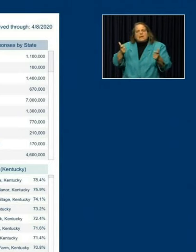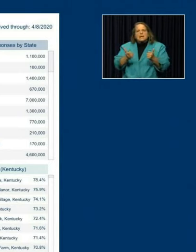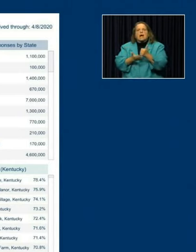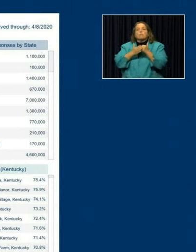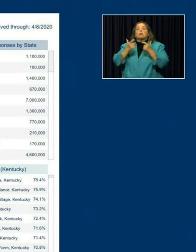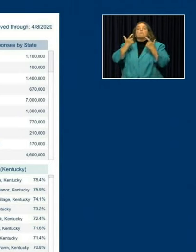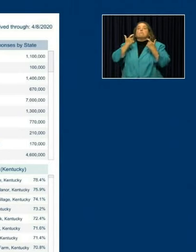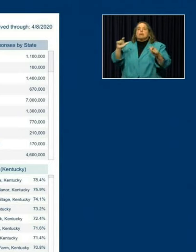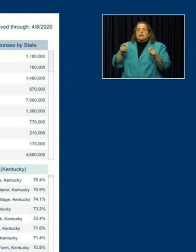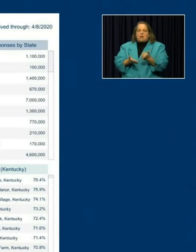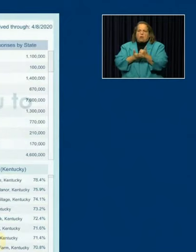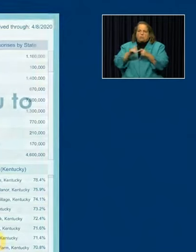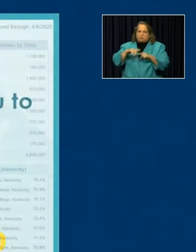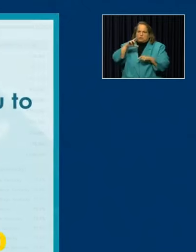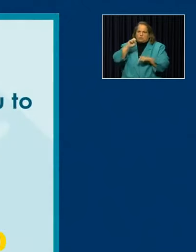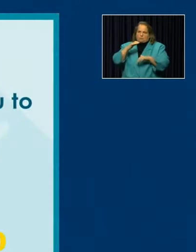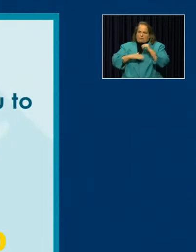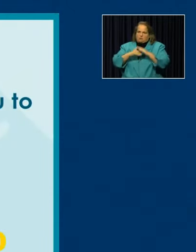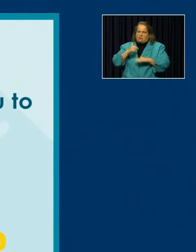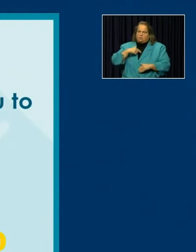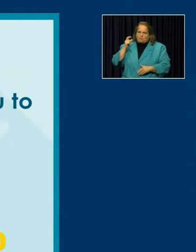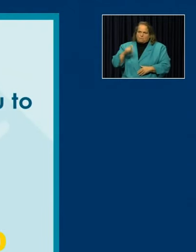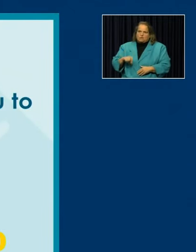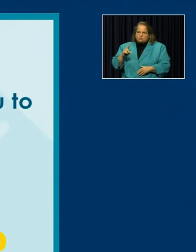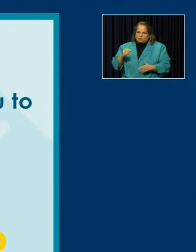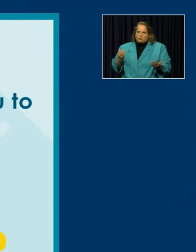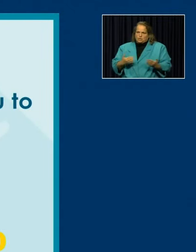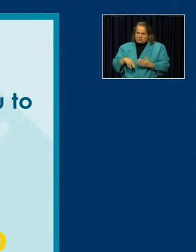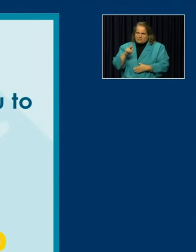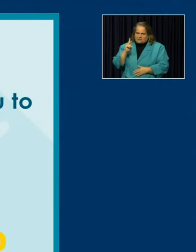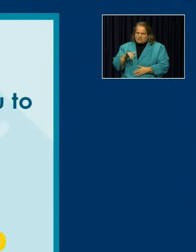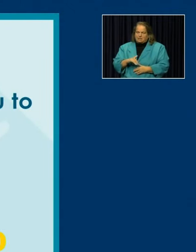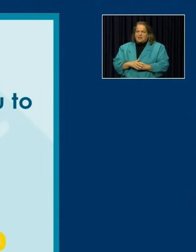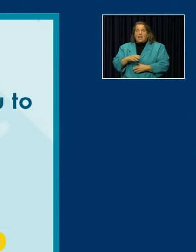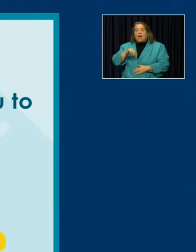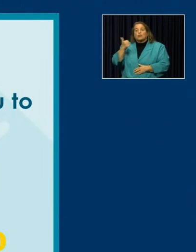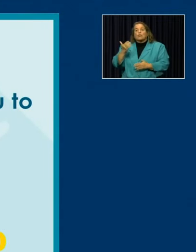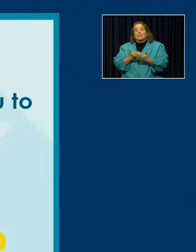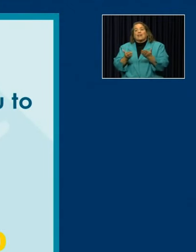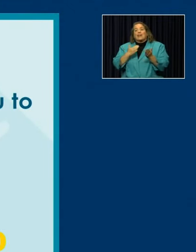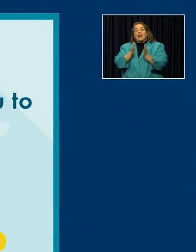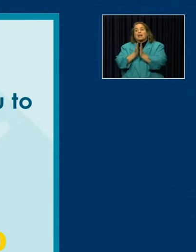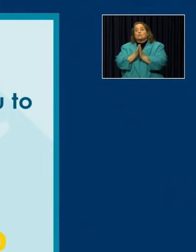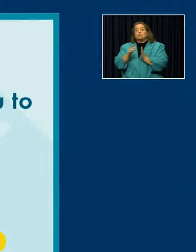BECAUSE IT'S ALL OF OUR BEHAVIOR FOLLOWING THE RECOMMENDATIONS